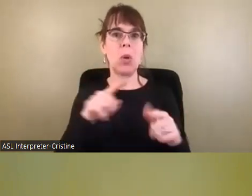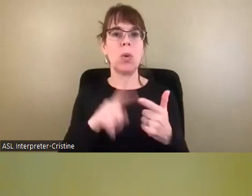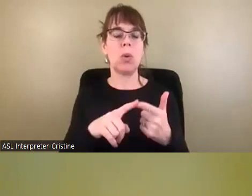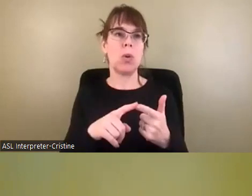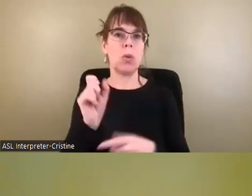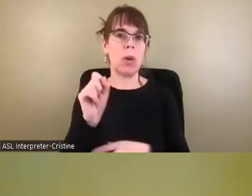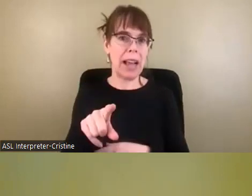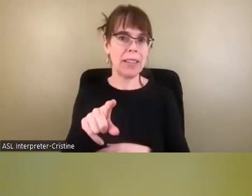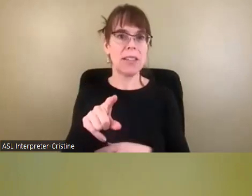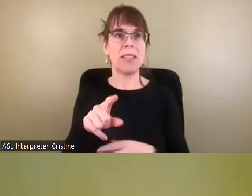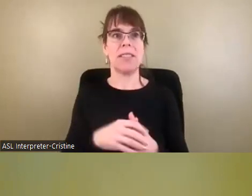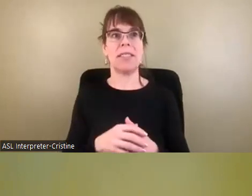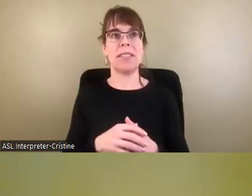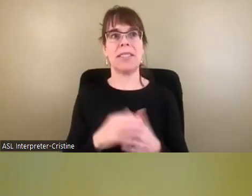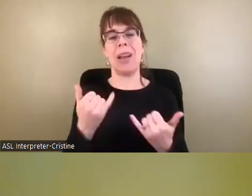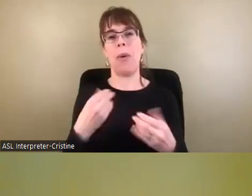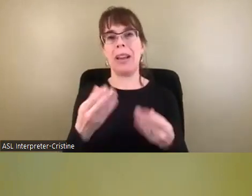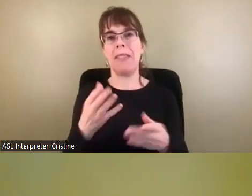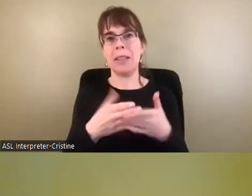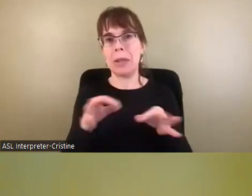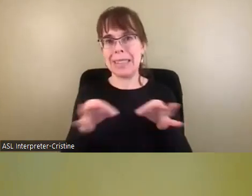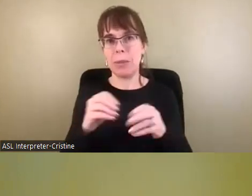I'm just gonna put some instructions in the chat and we'll get going.